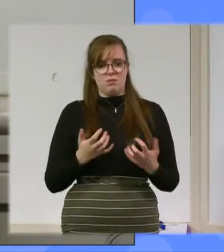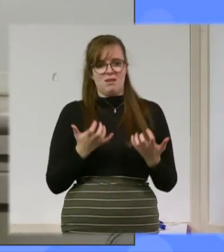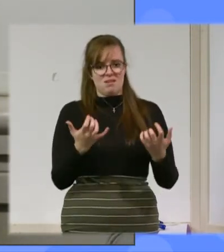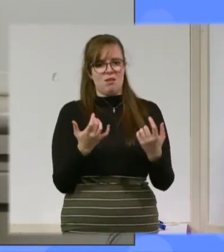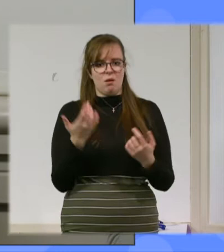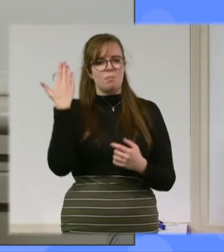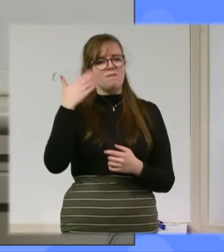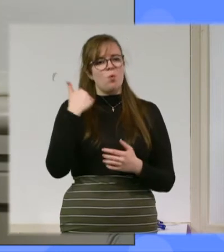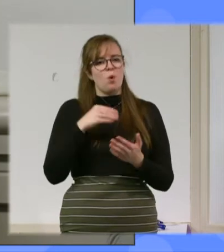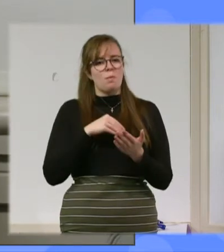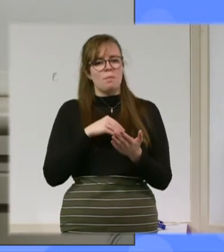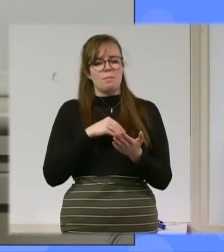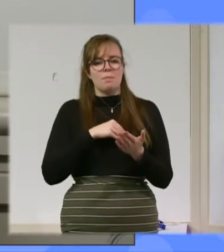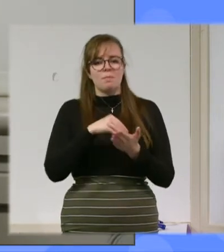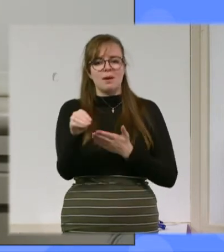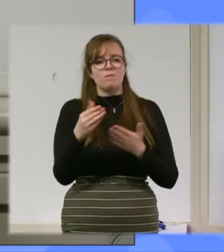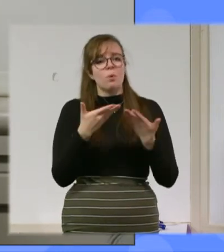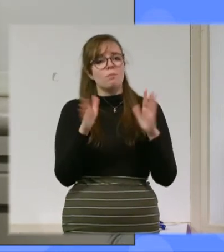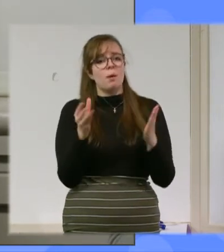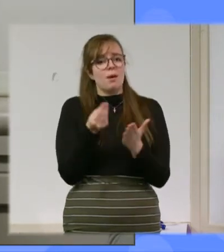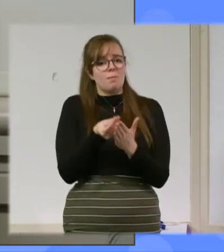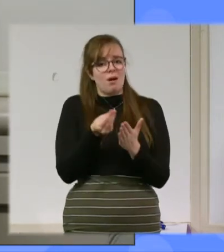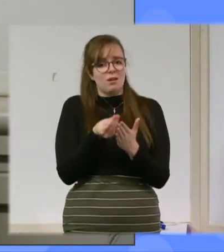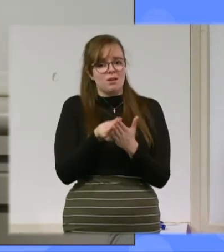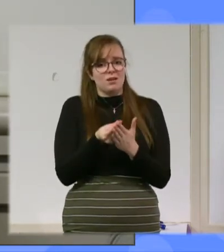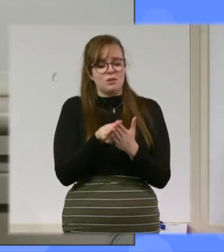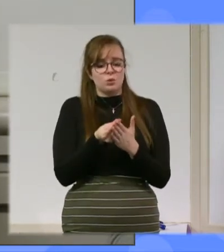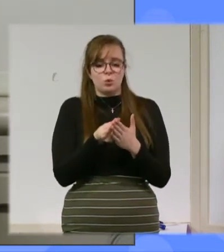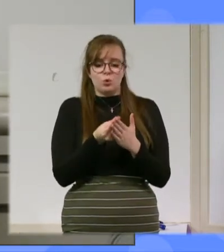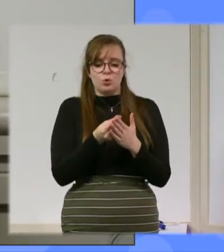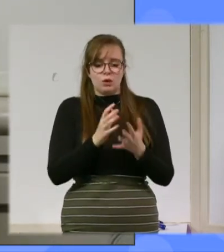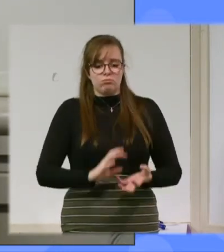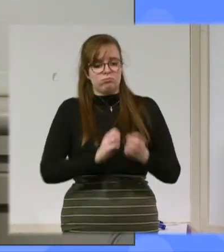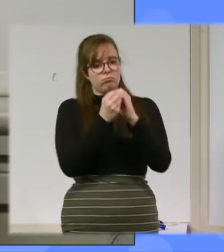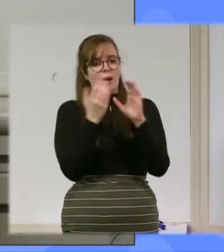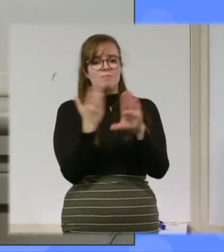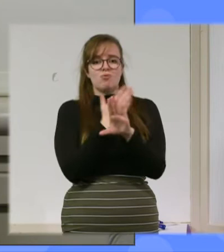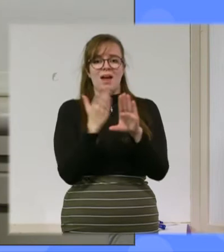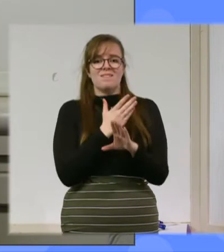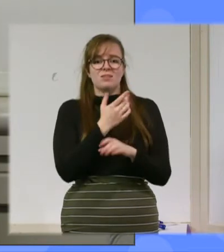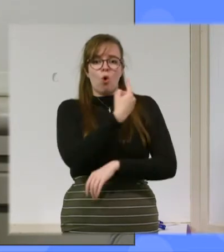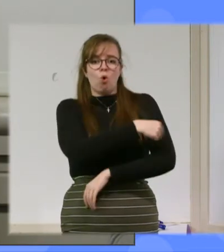for with public money to construct a private hospital which was taken into